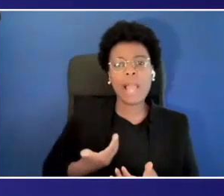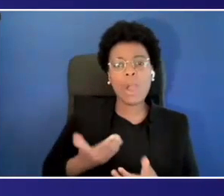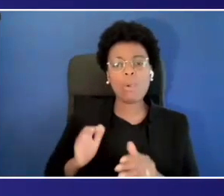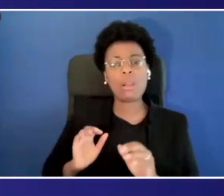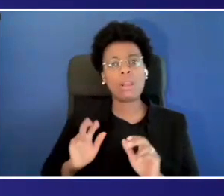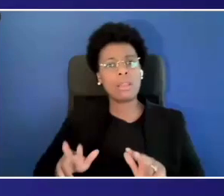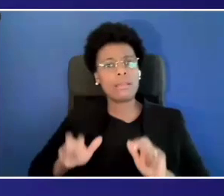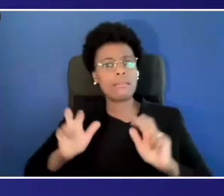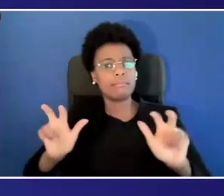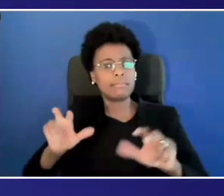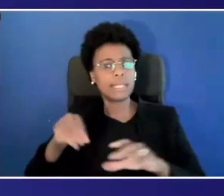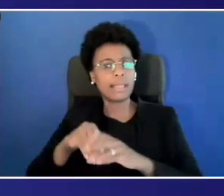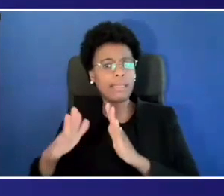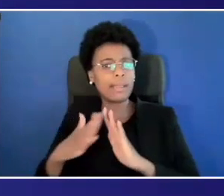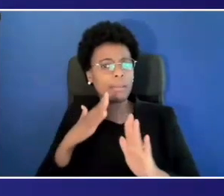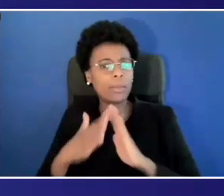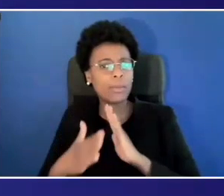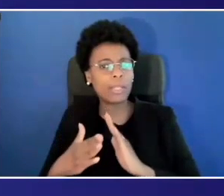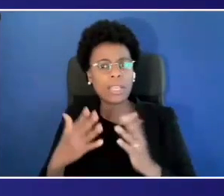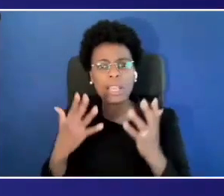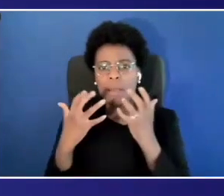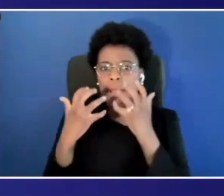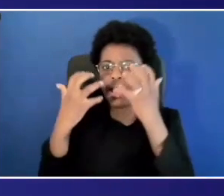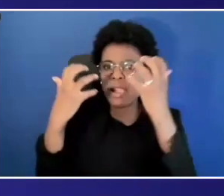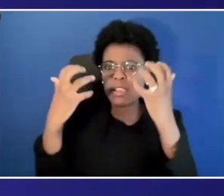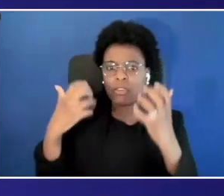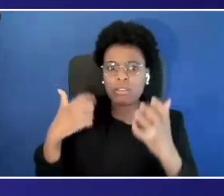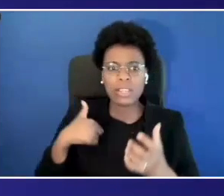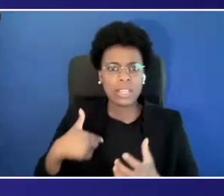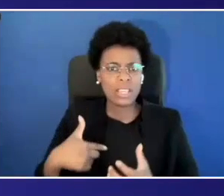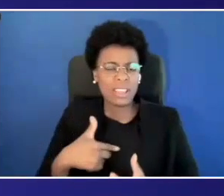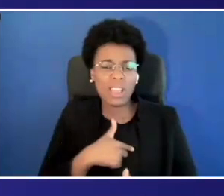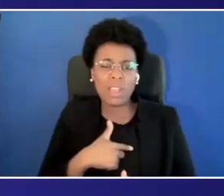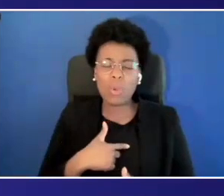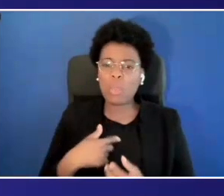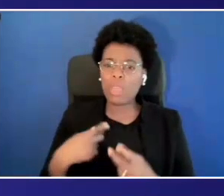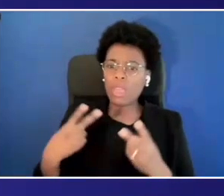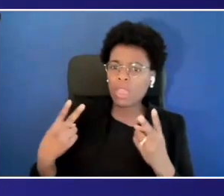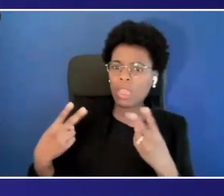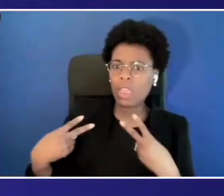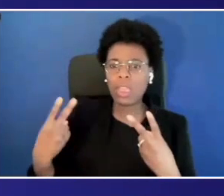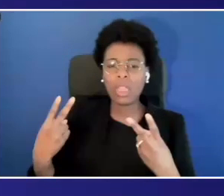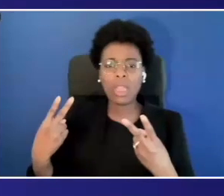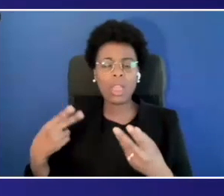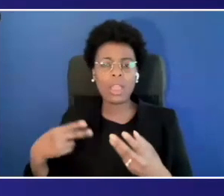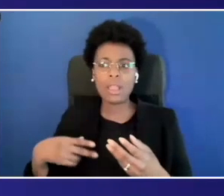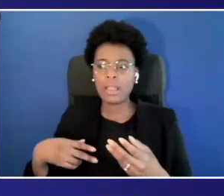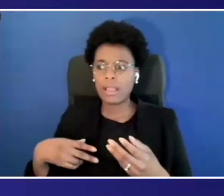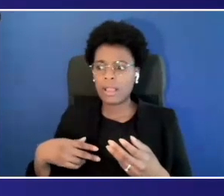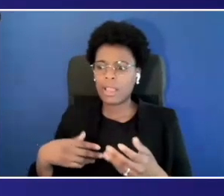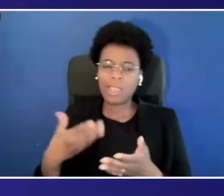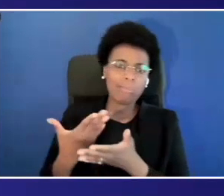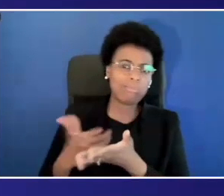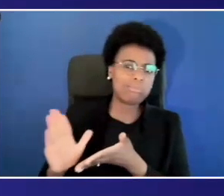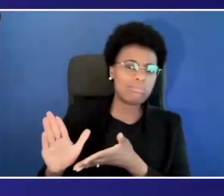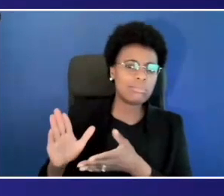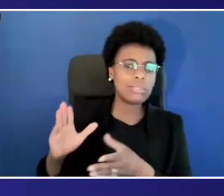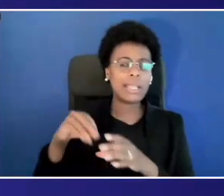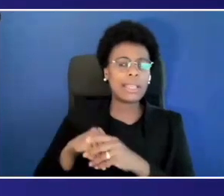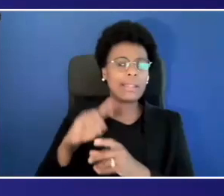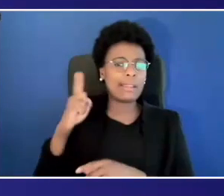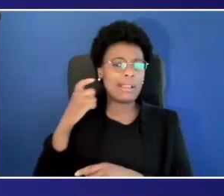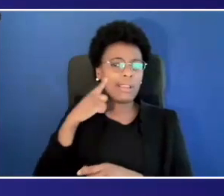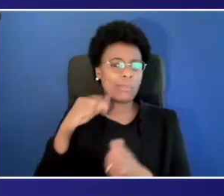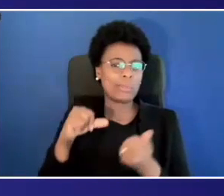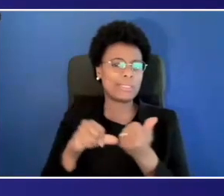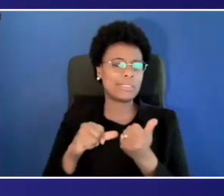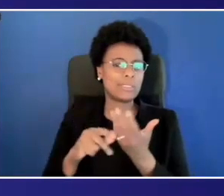I'm angry that we are the near constant straw man and easily blamed scapegoat in any argument about government assistance programs.